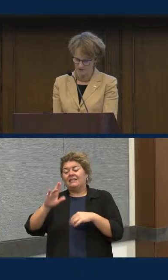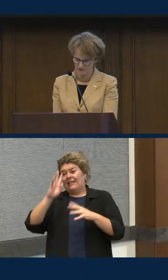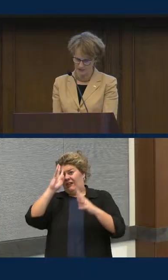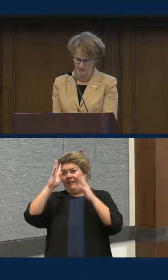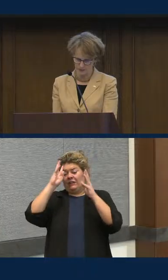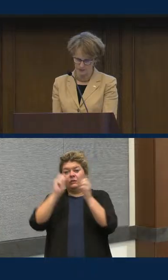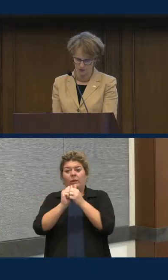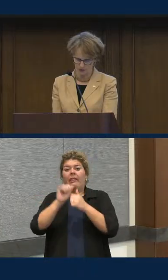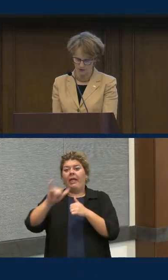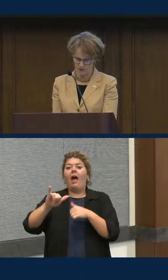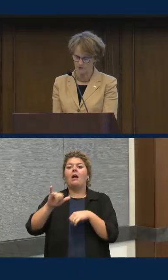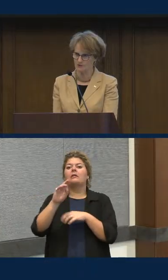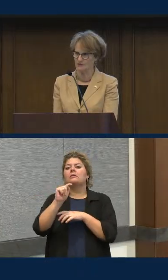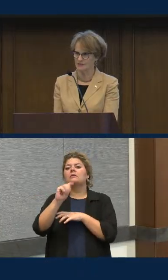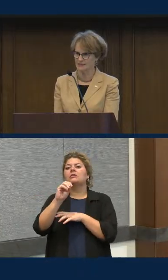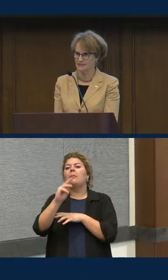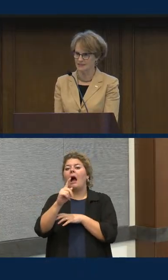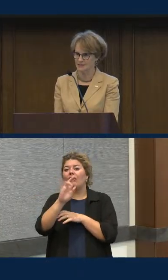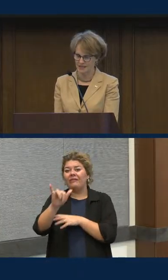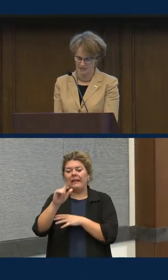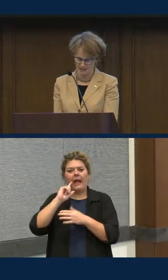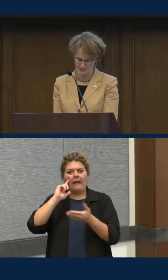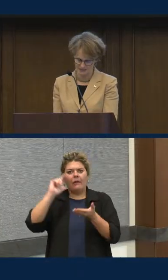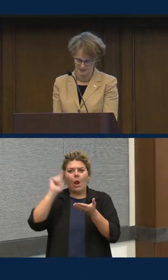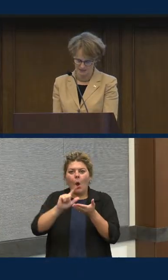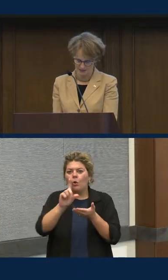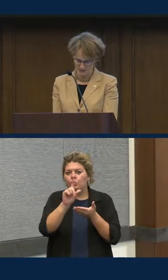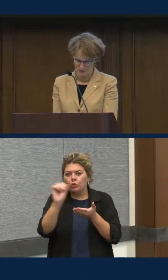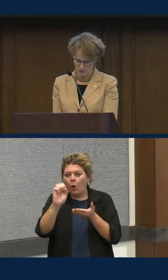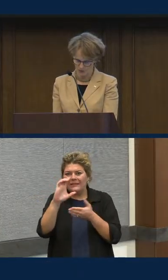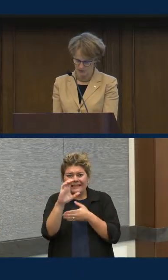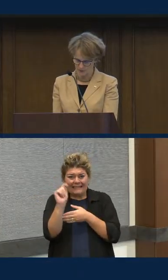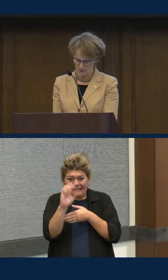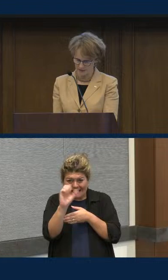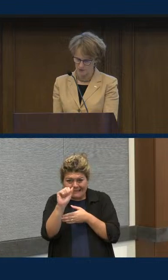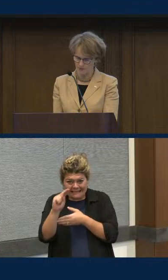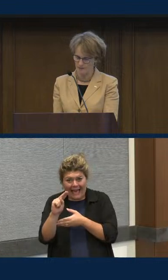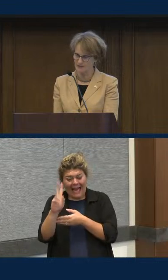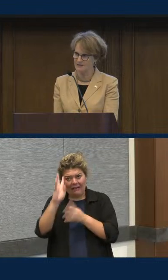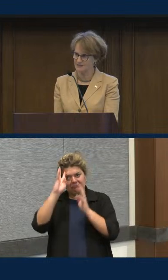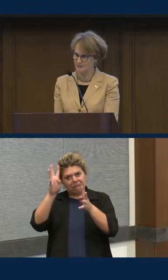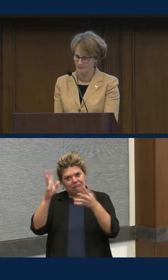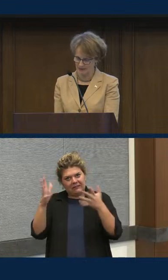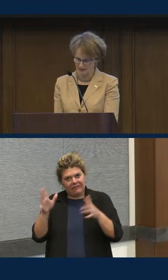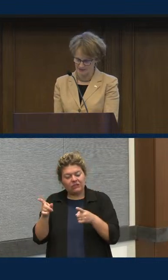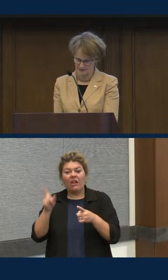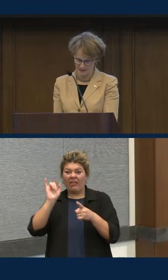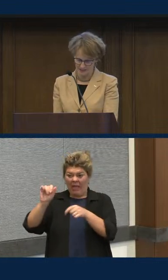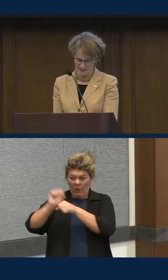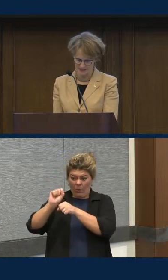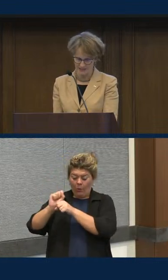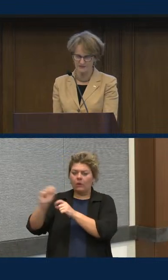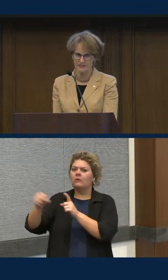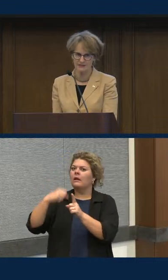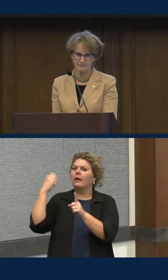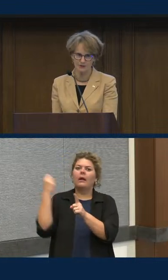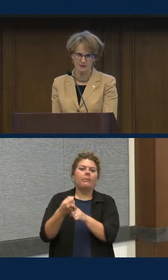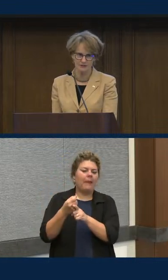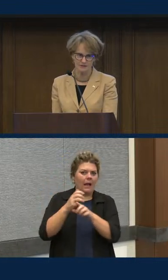lower-dose CT scans. This work has made a tremendous impact, as 70 million such scans are